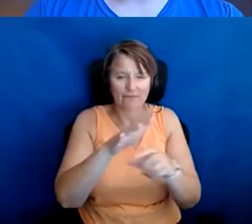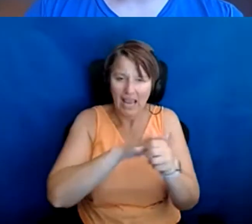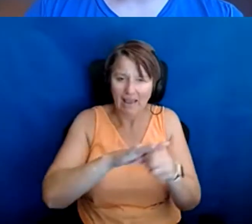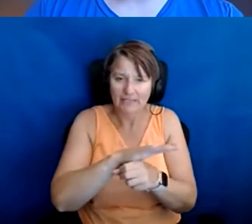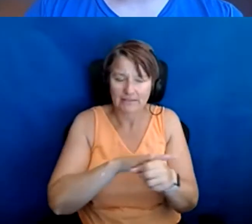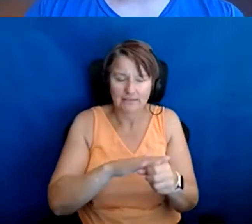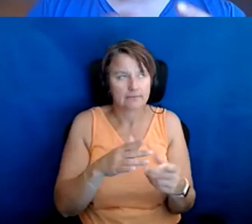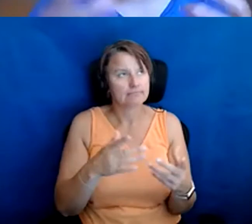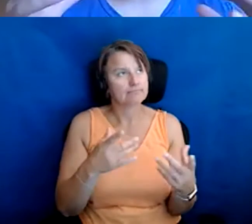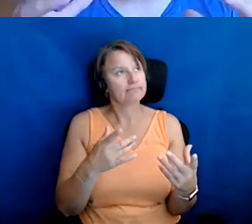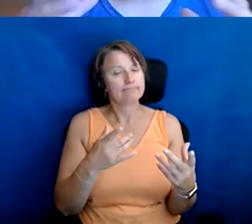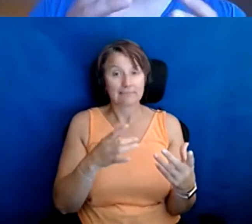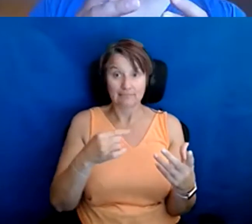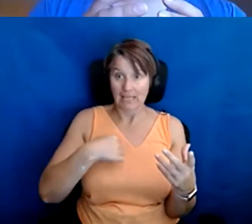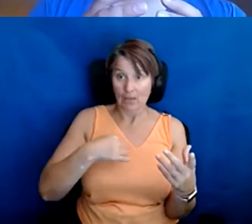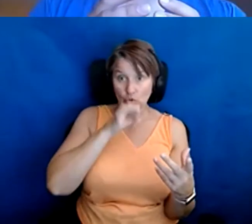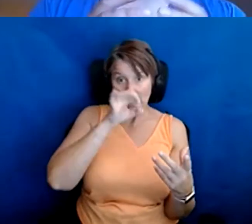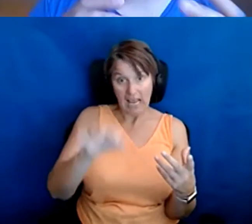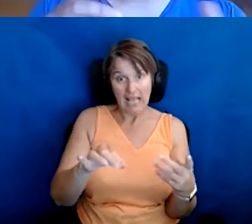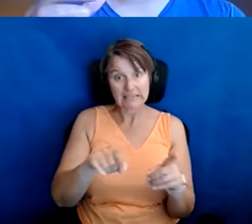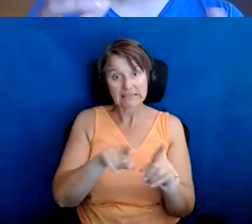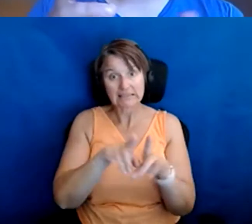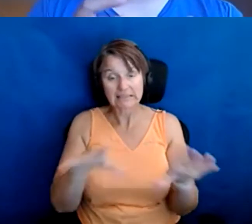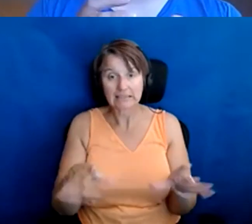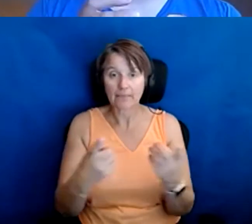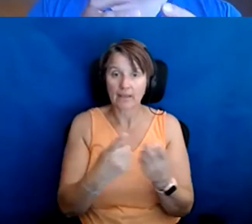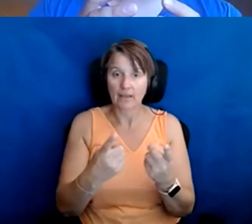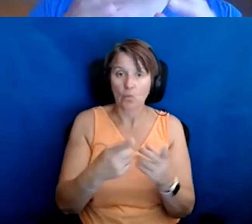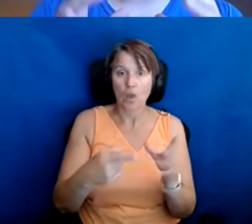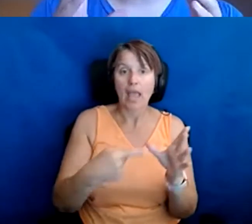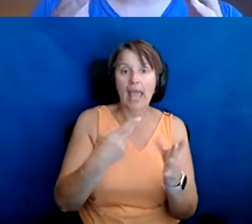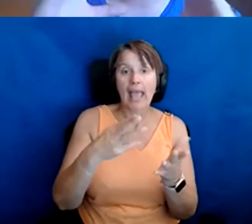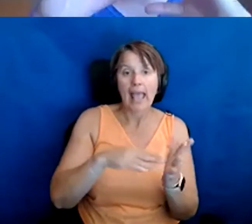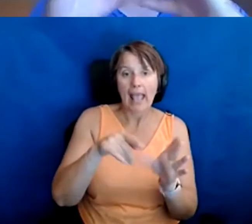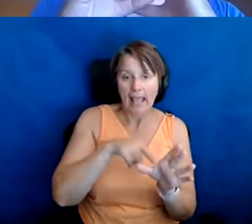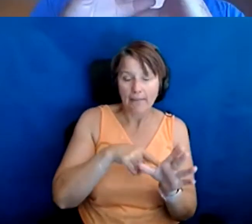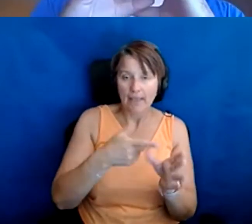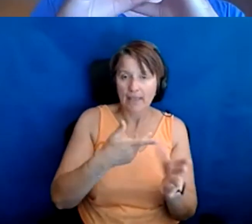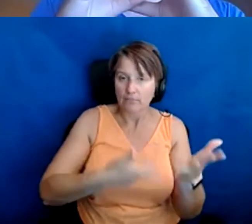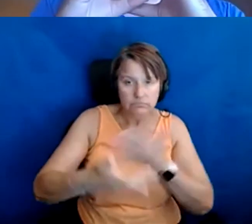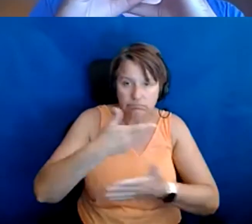I kind of was going to ask the same kind of thing. Because from what Amy was talking about, you talked about how your project